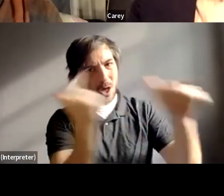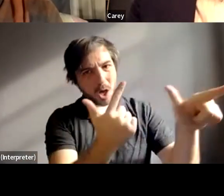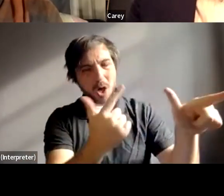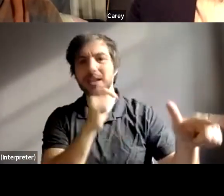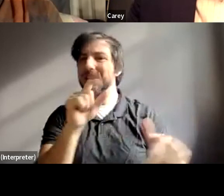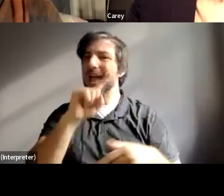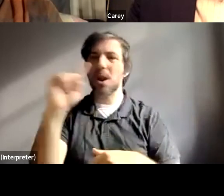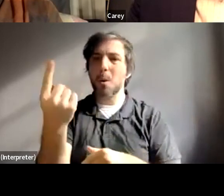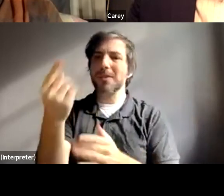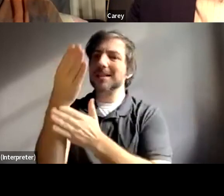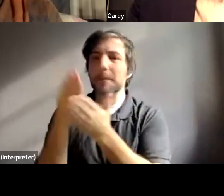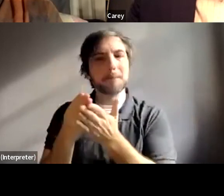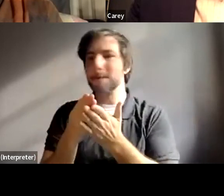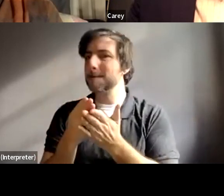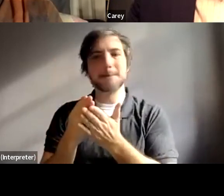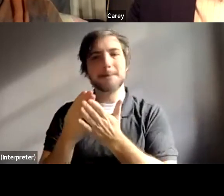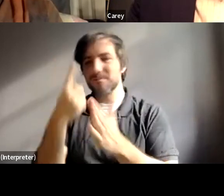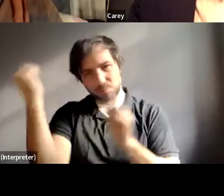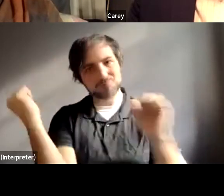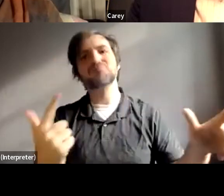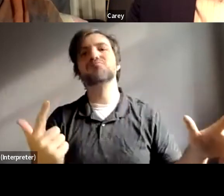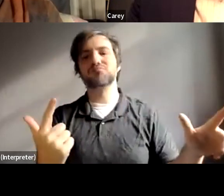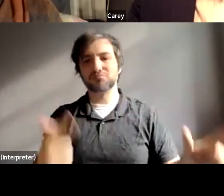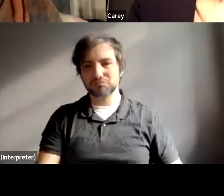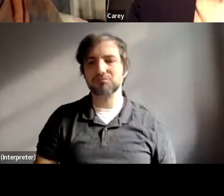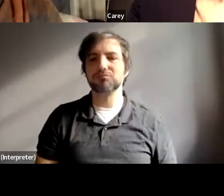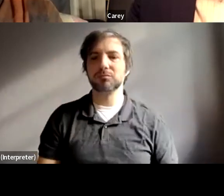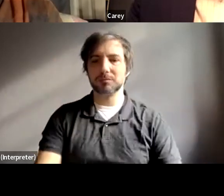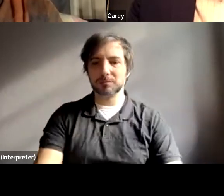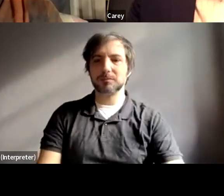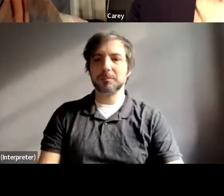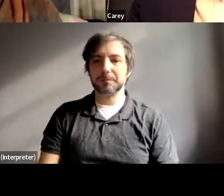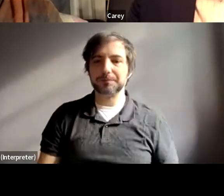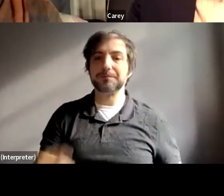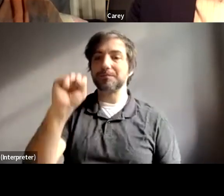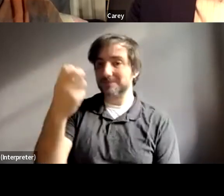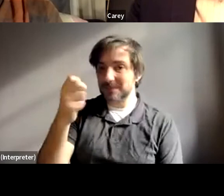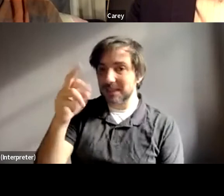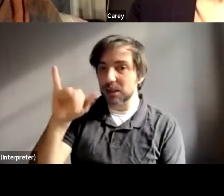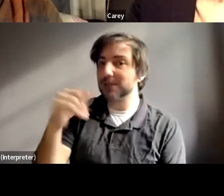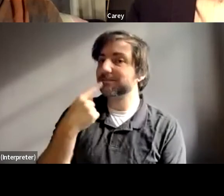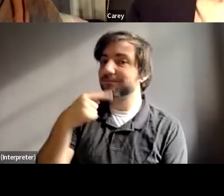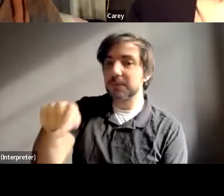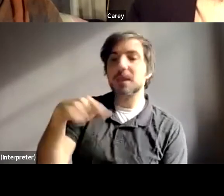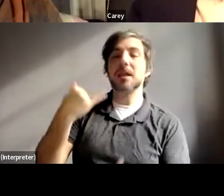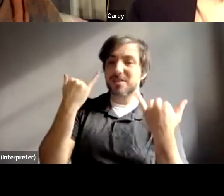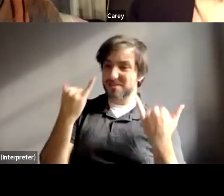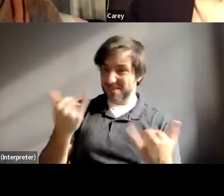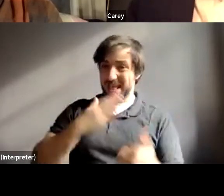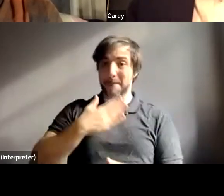. >> Sherri: That's what my department does. If it's not completely